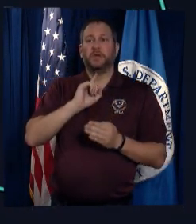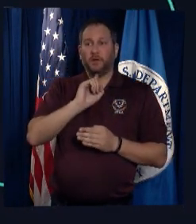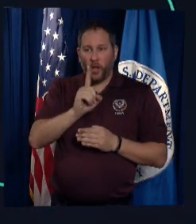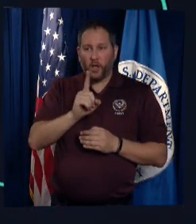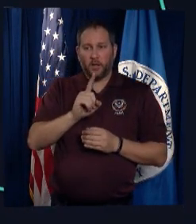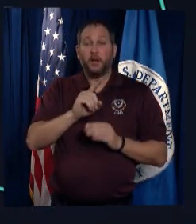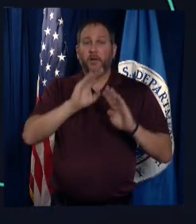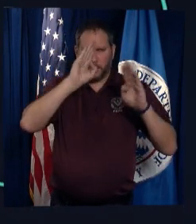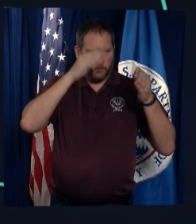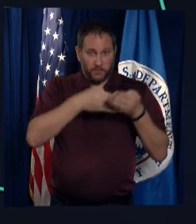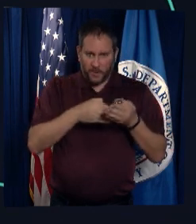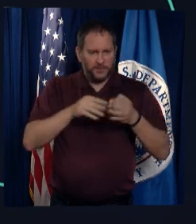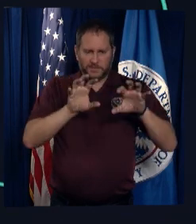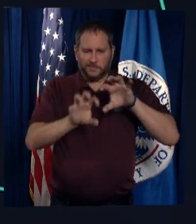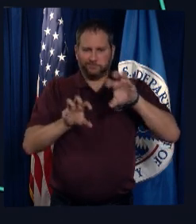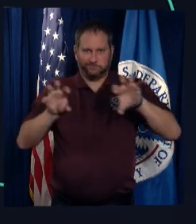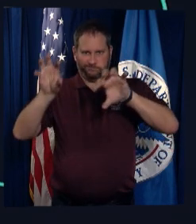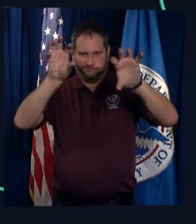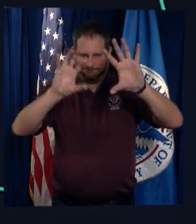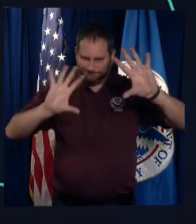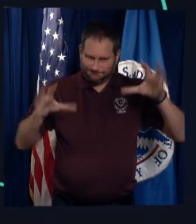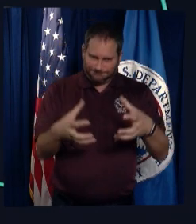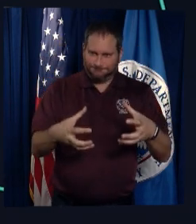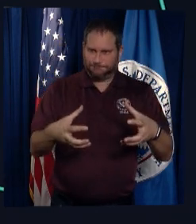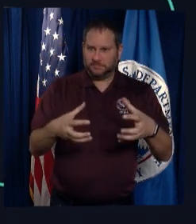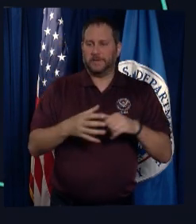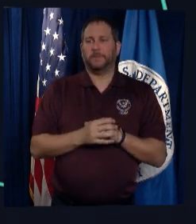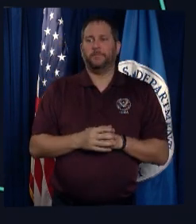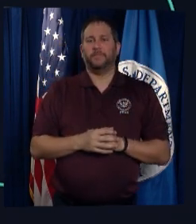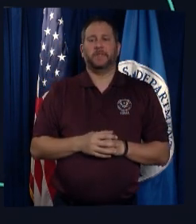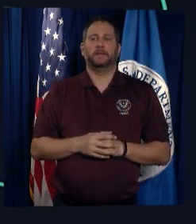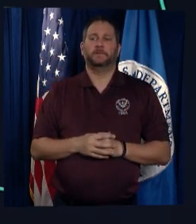coalition's of competitors to transparently work together around